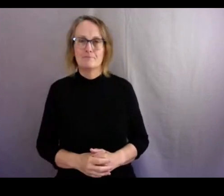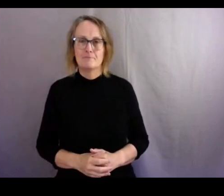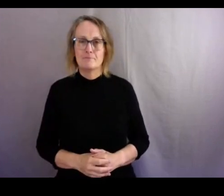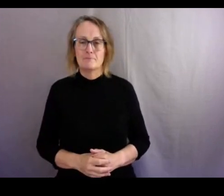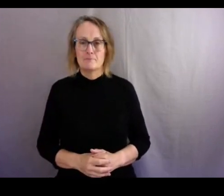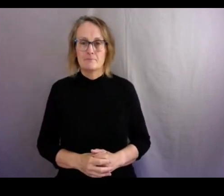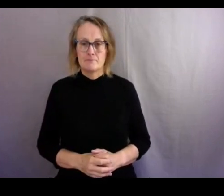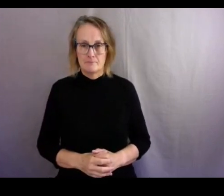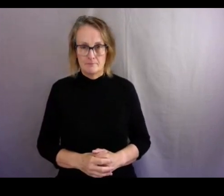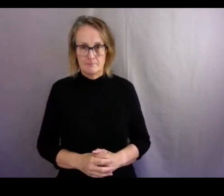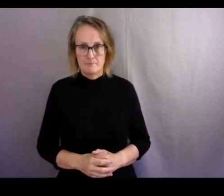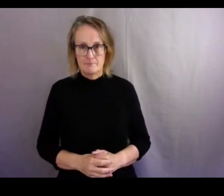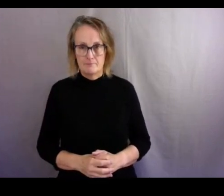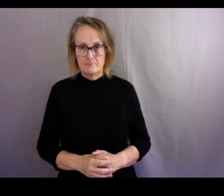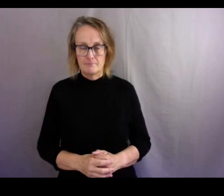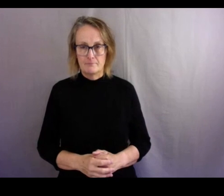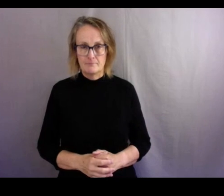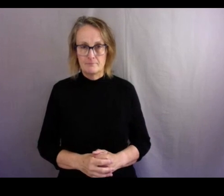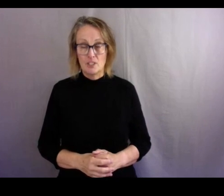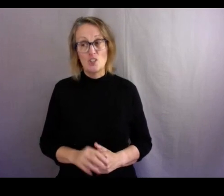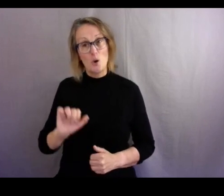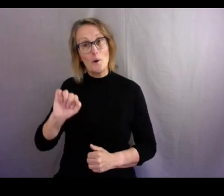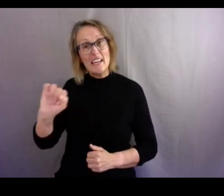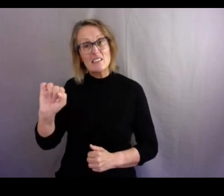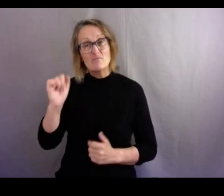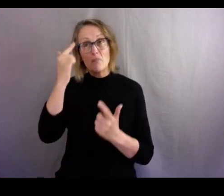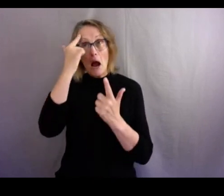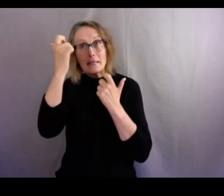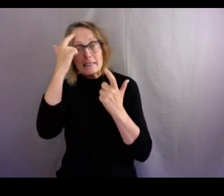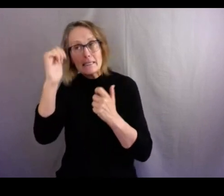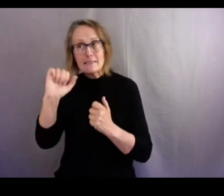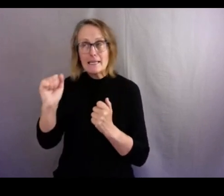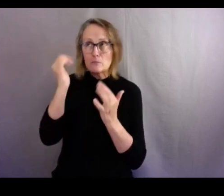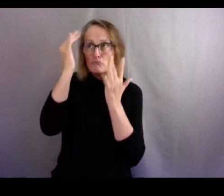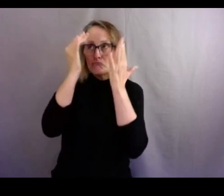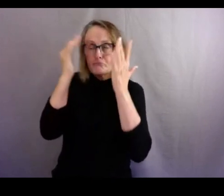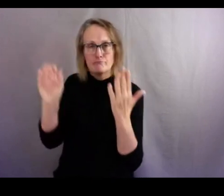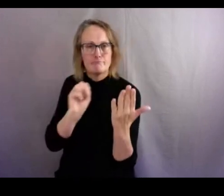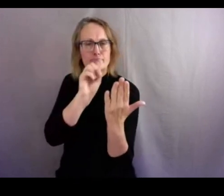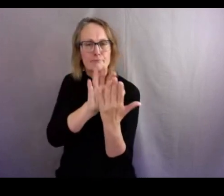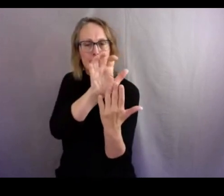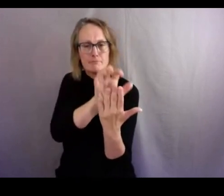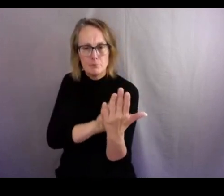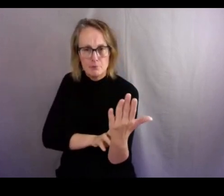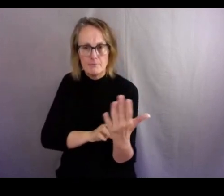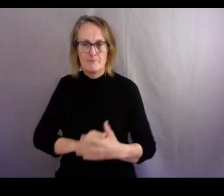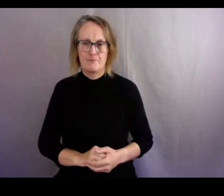He wants to express his thoughts, his vision, and there is a real complementarity with his paintings,